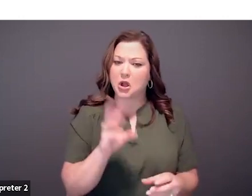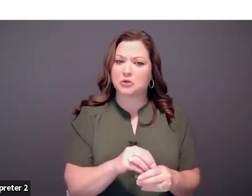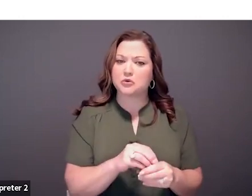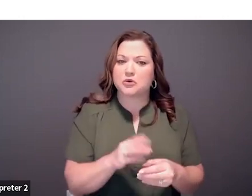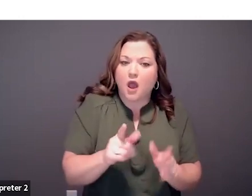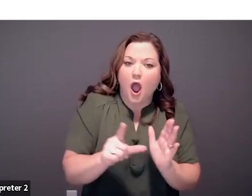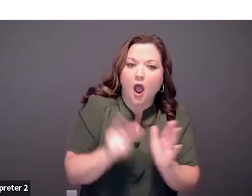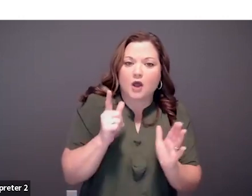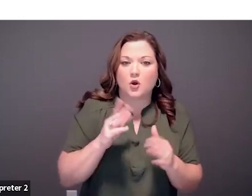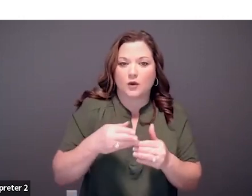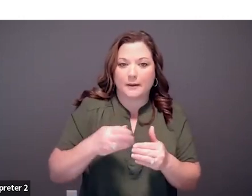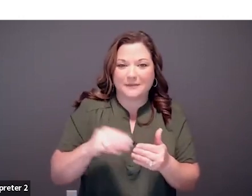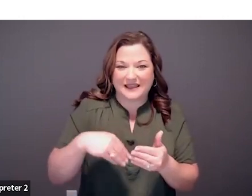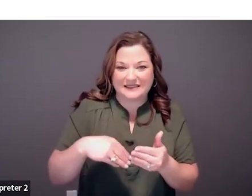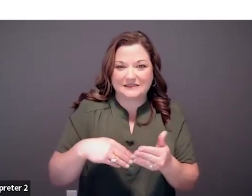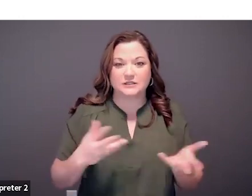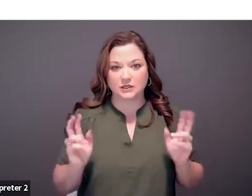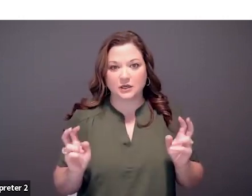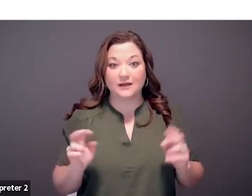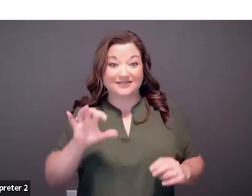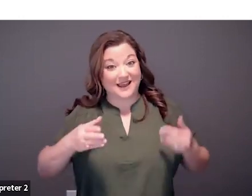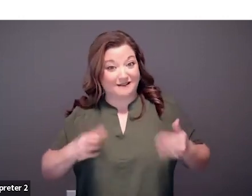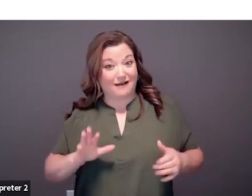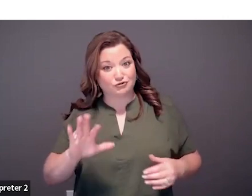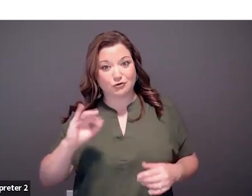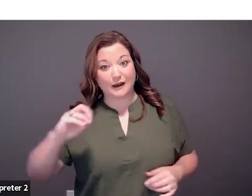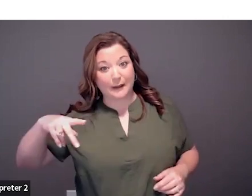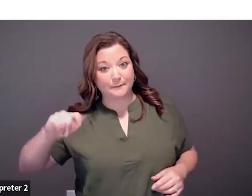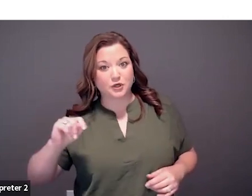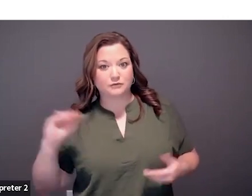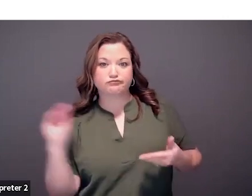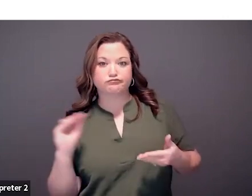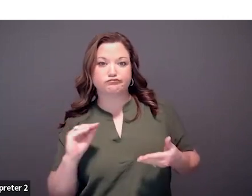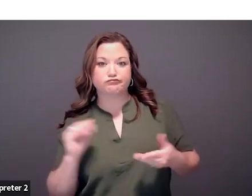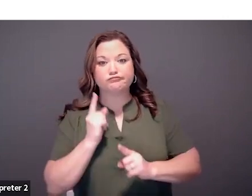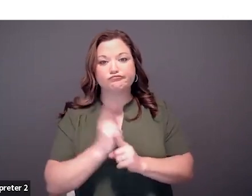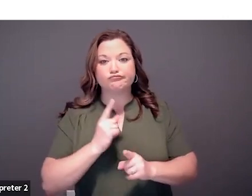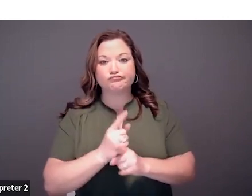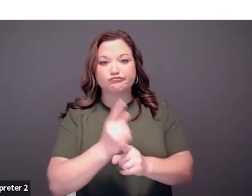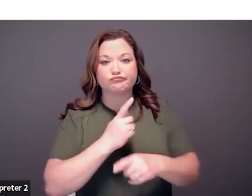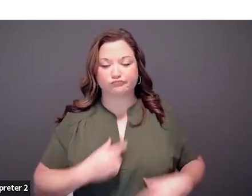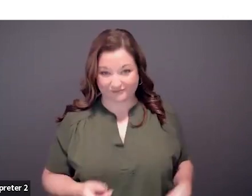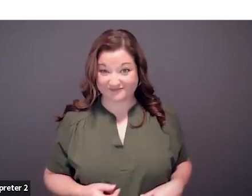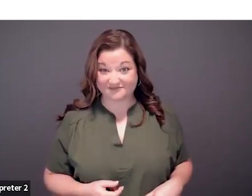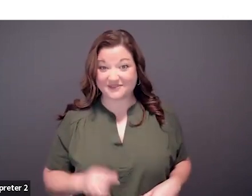This allows your inputs to get correctly filled out. Otherwise, the browser takes guesses,